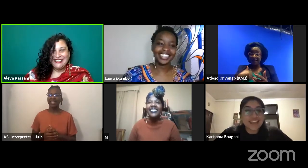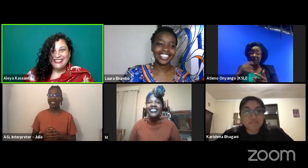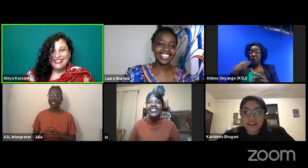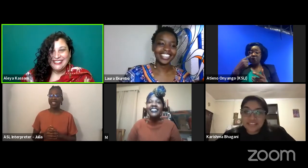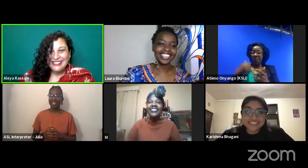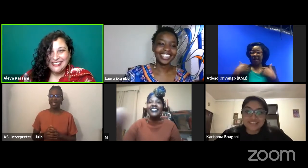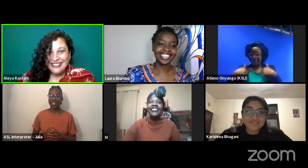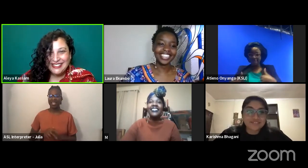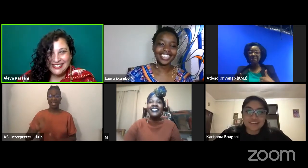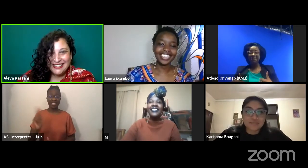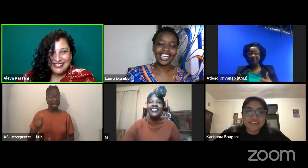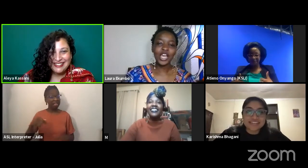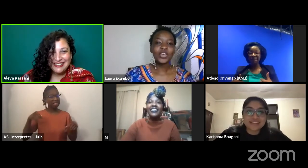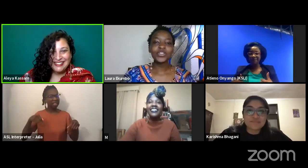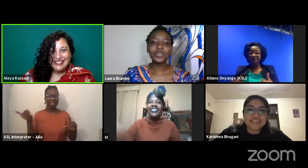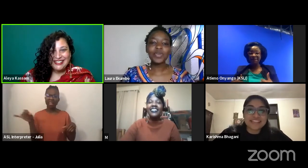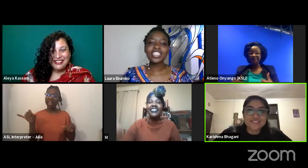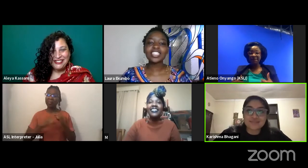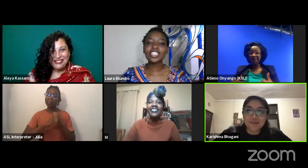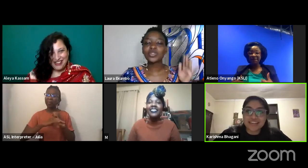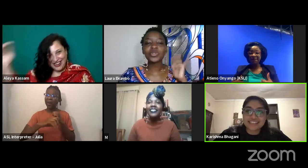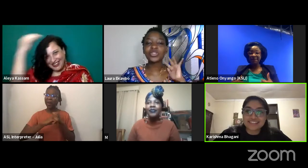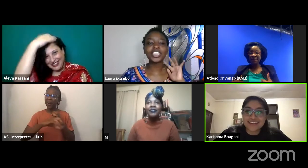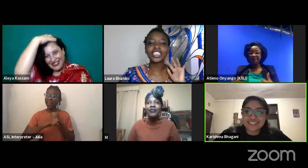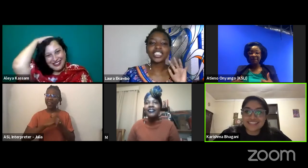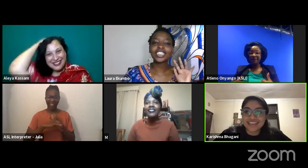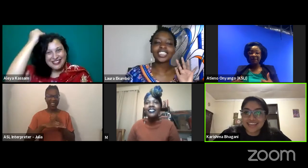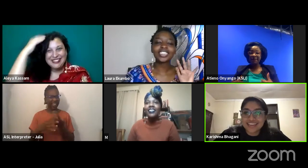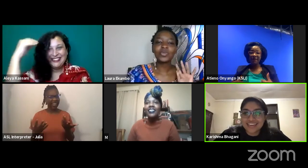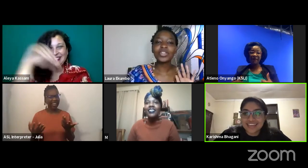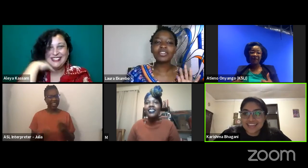This is like marketing, complete digital marketing-- (mumbles)